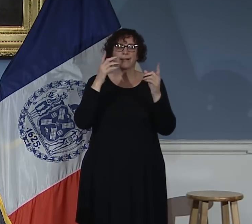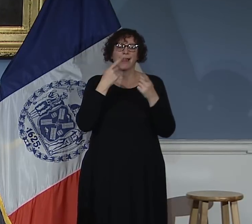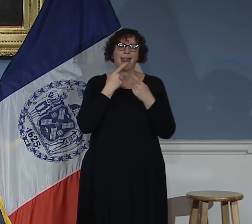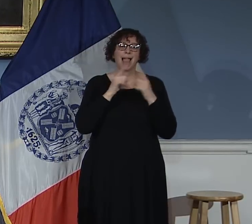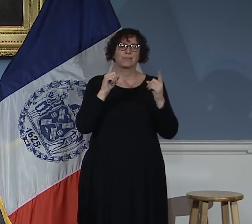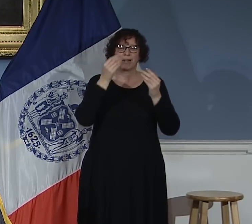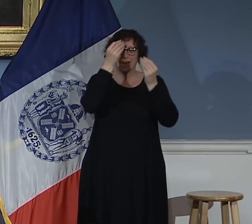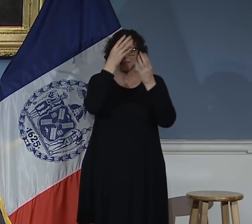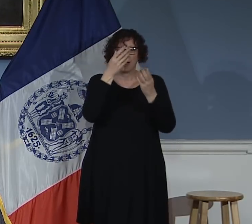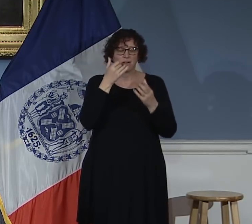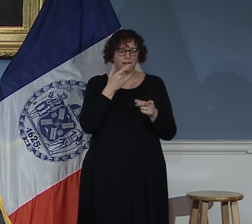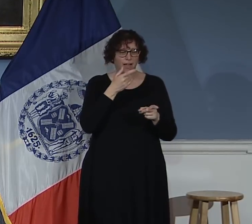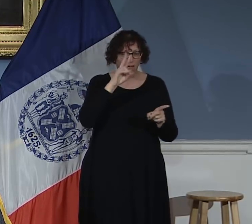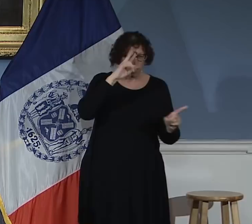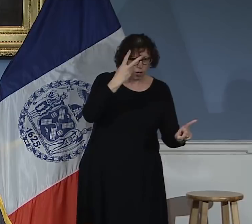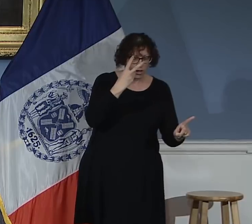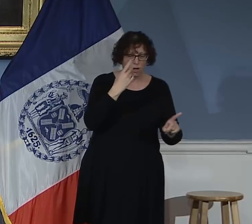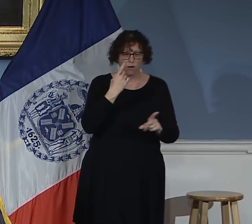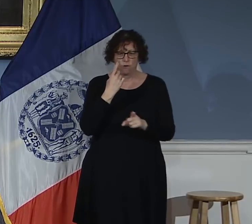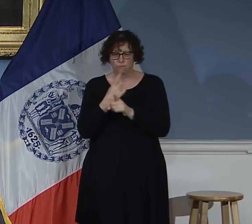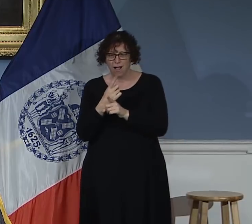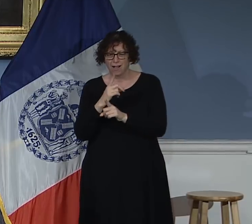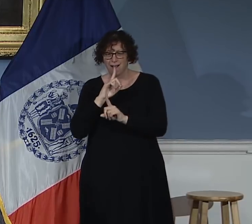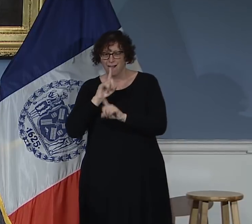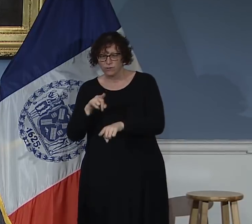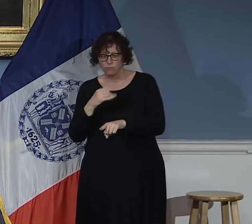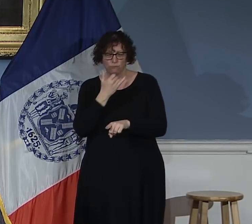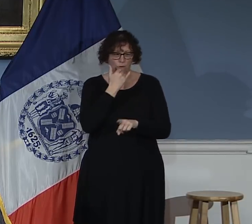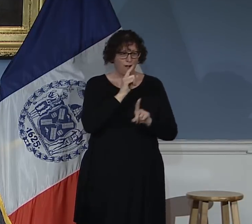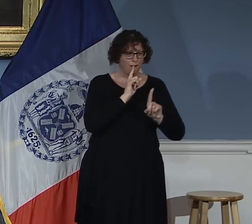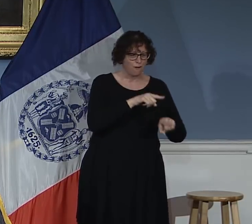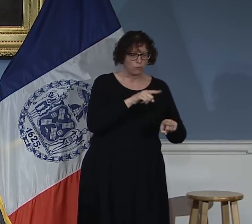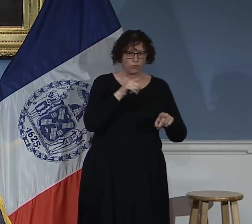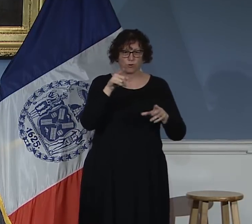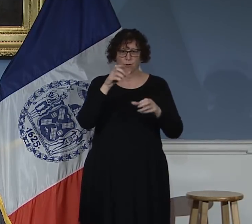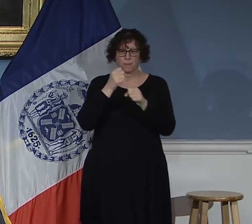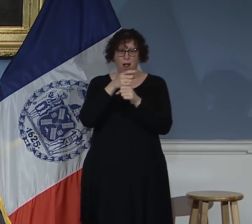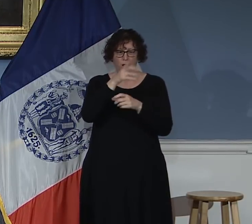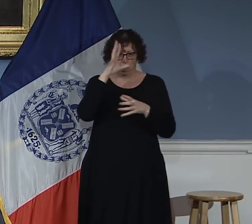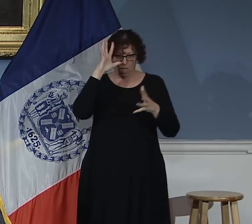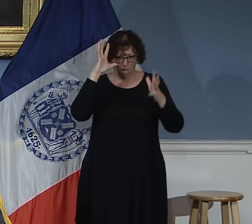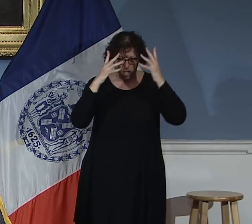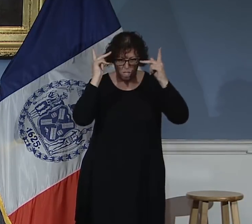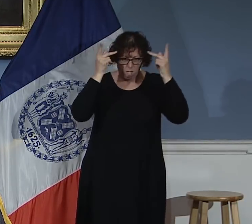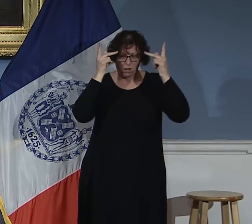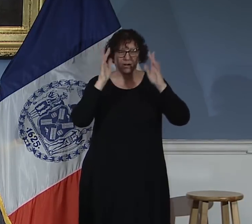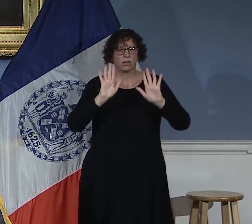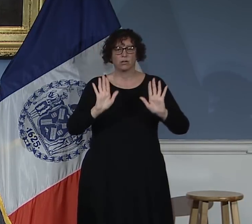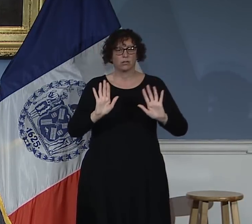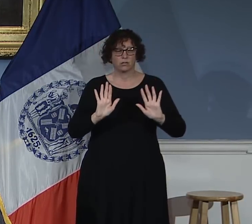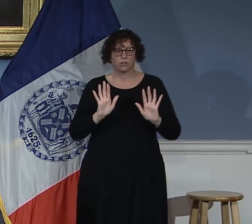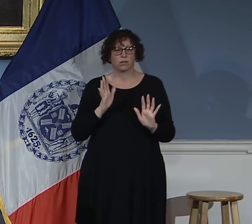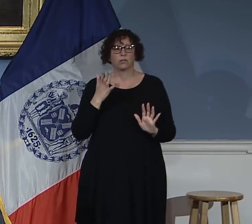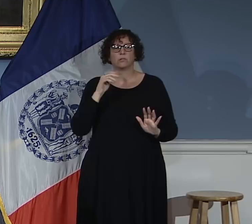RESPONSIBILITY TO ENSURE THE INFORMATION THAT YOU PORTRAY TO HET PUBLIC IS ACCURATE. I WOUL DASK YOU, PLEASE, TO BE